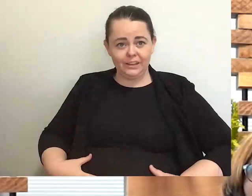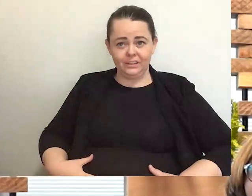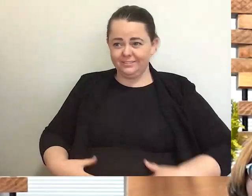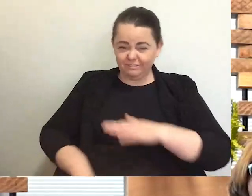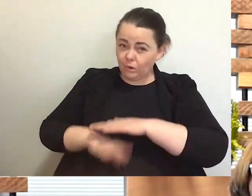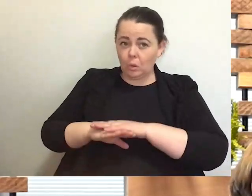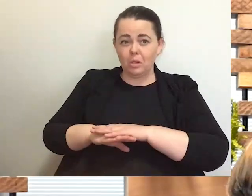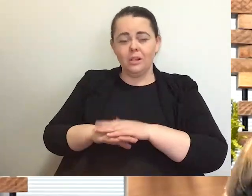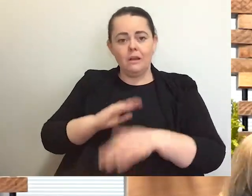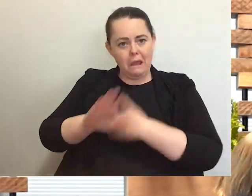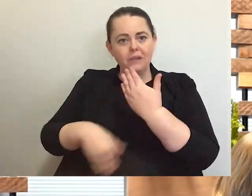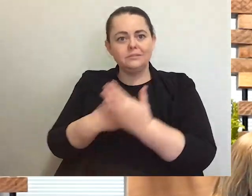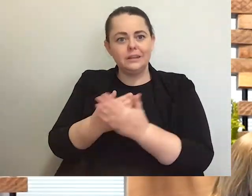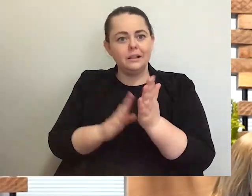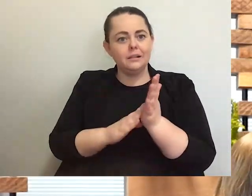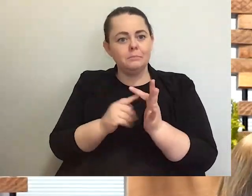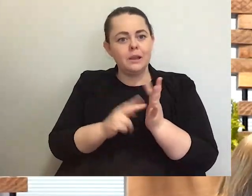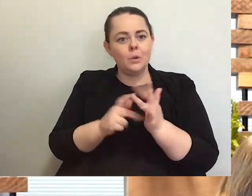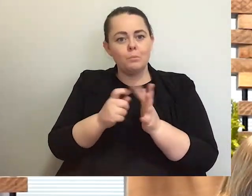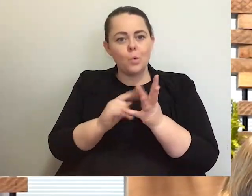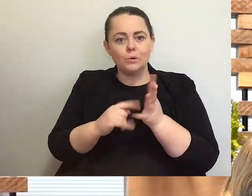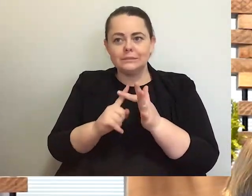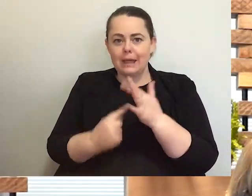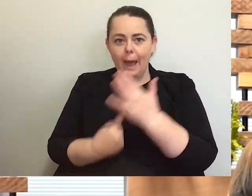we don't realise the impact of those hormones on our bodies.